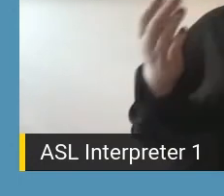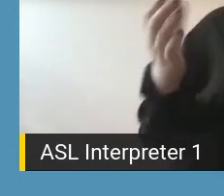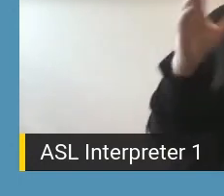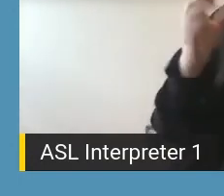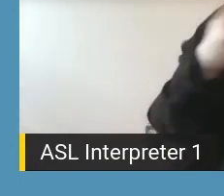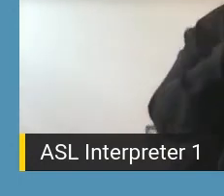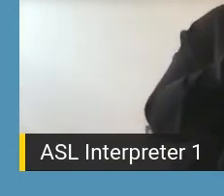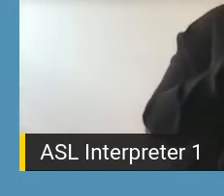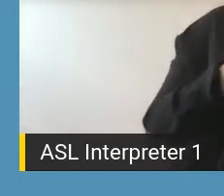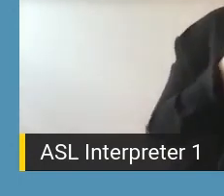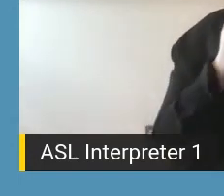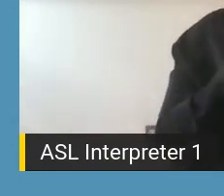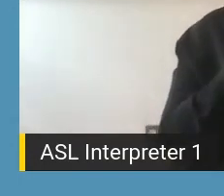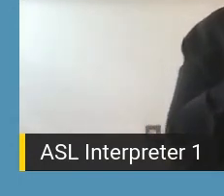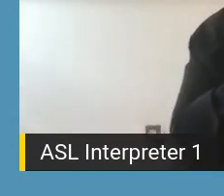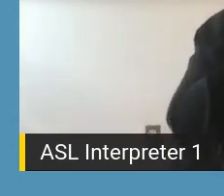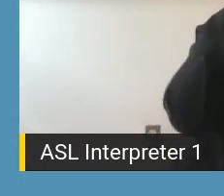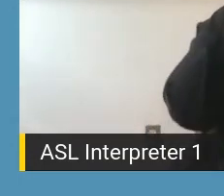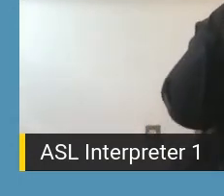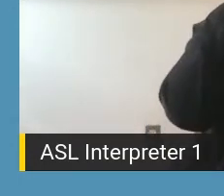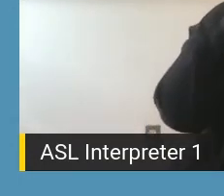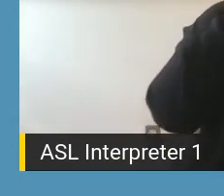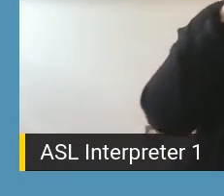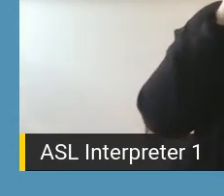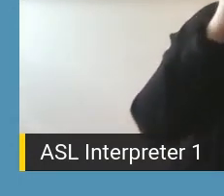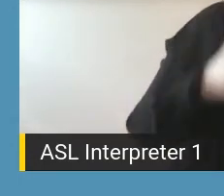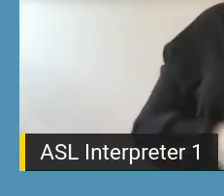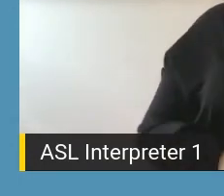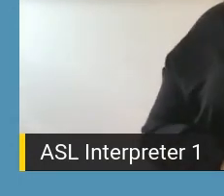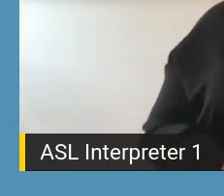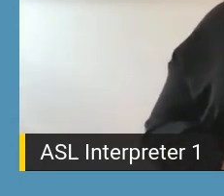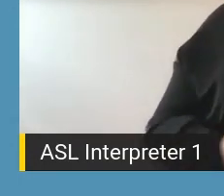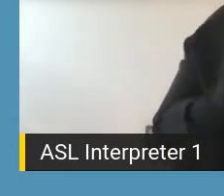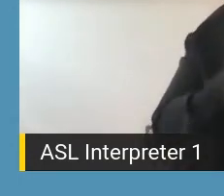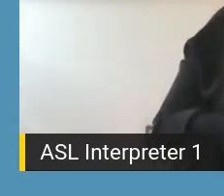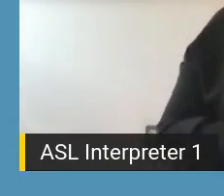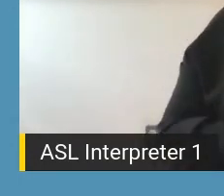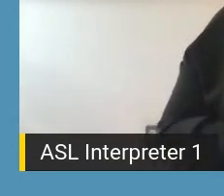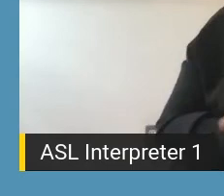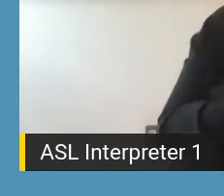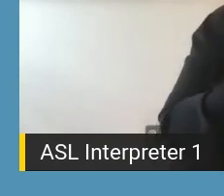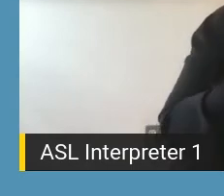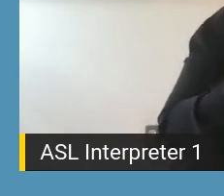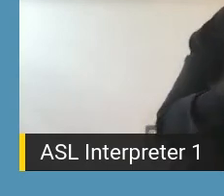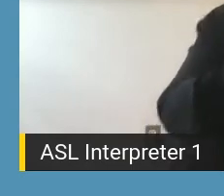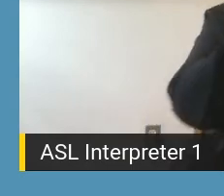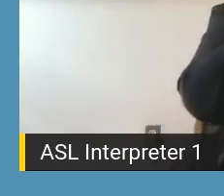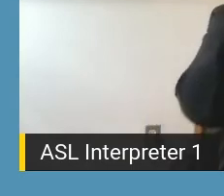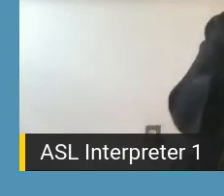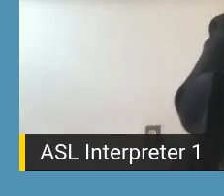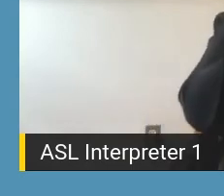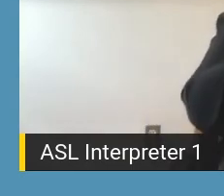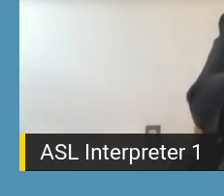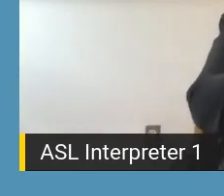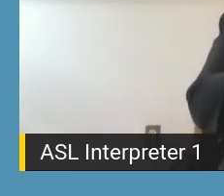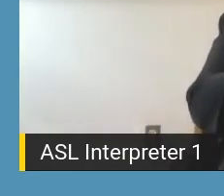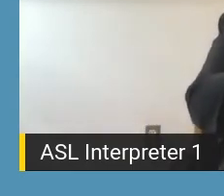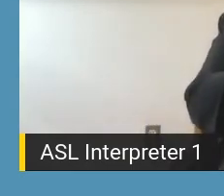Yeah I would say I kind of talked about having the transcripts and then copying into a new